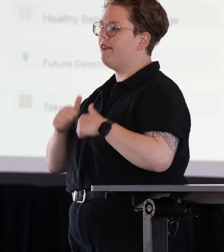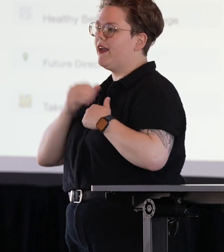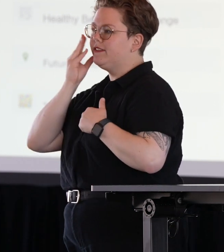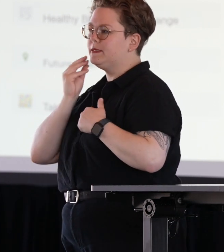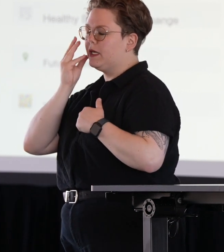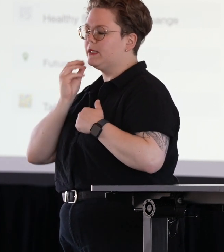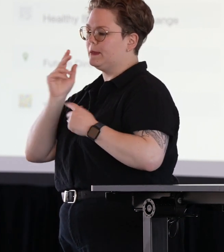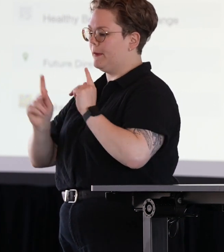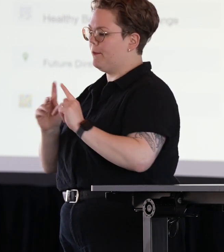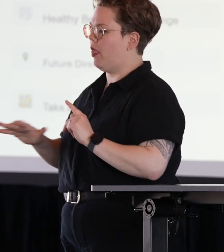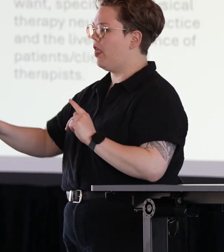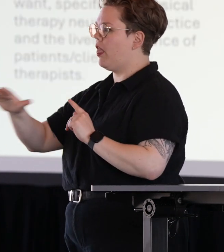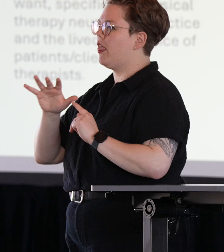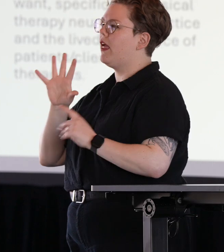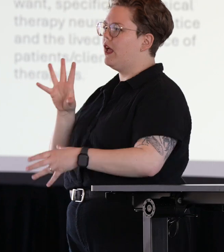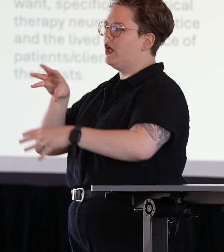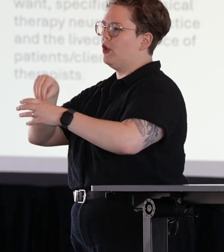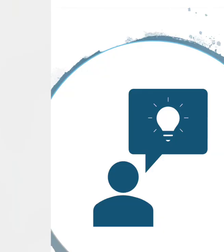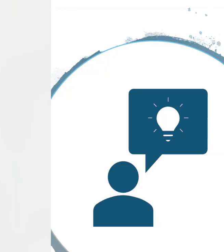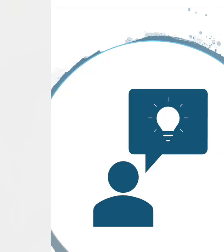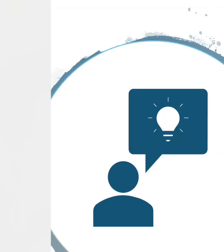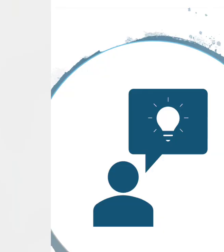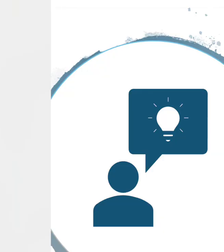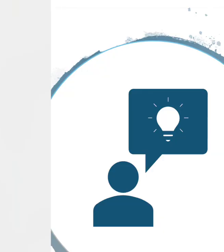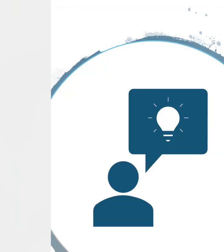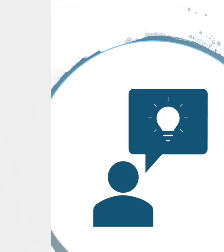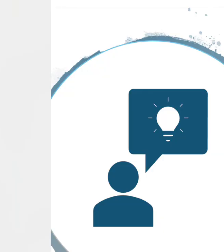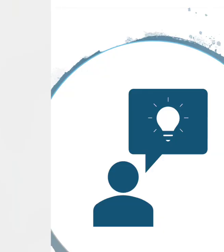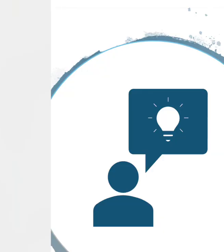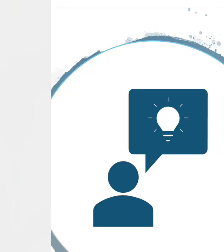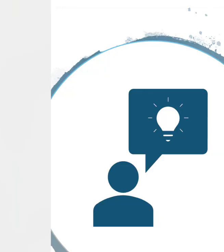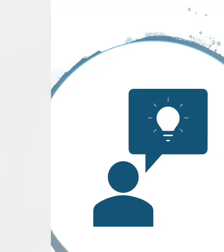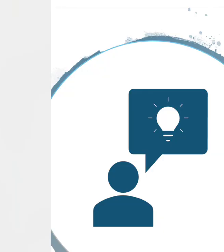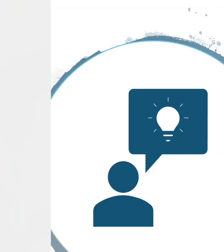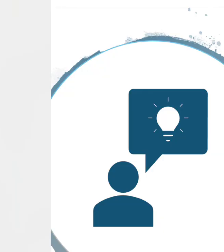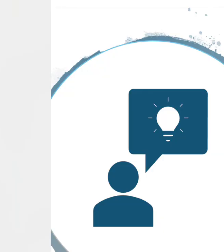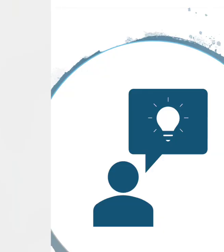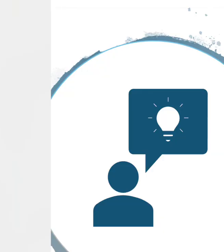persons in that arena, including therapists. Now, if you're not in the neural PT world, that's okay. I really hope there are